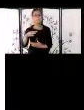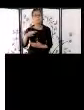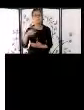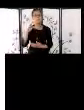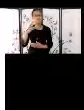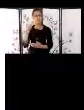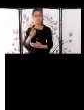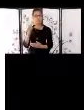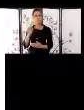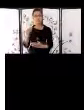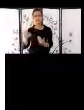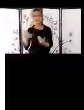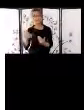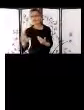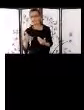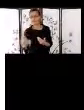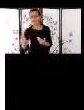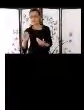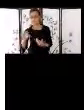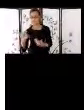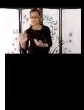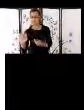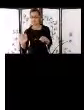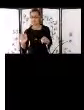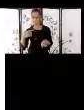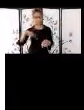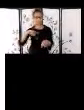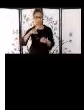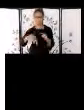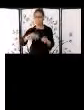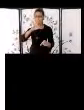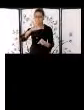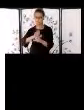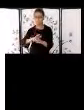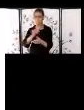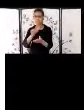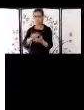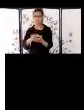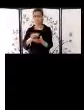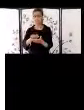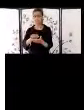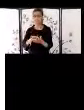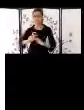because we can’t guarantee that funds will be distributed any earlier than that.